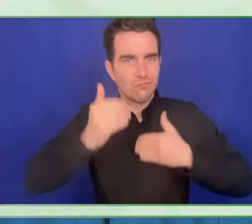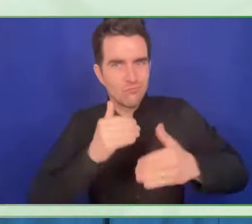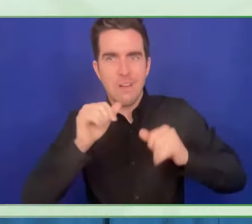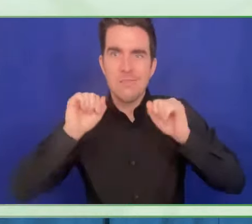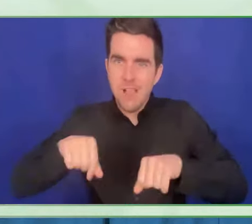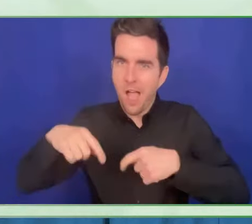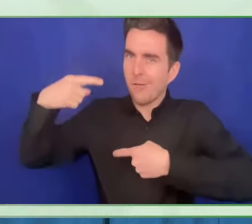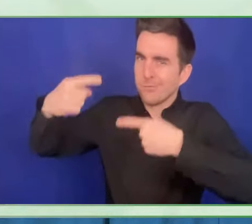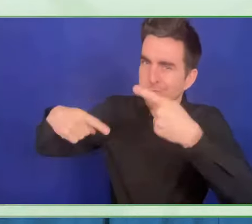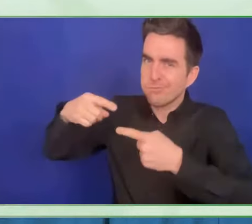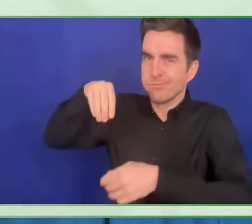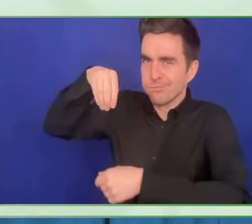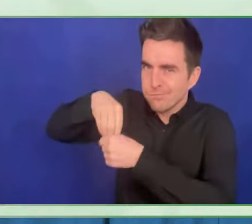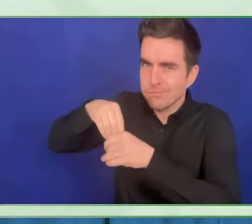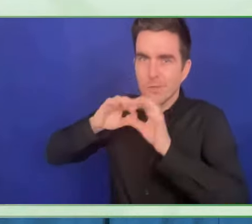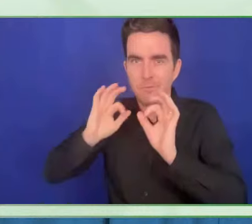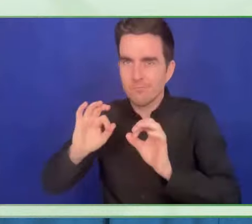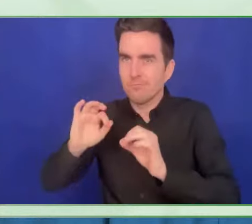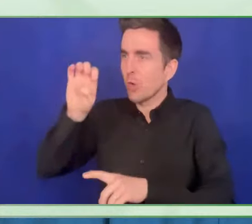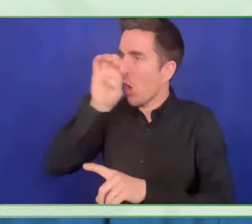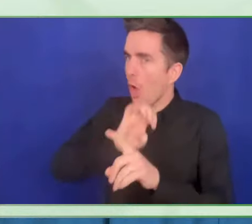with other persons.